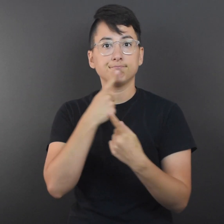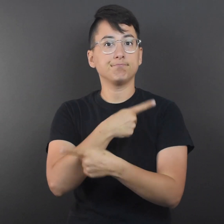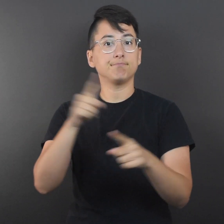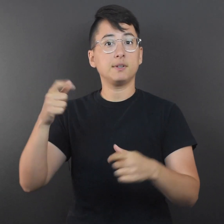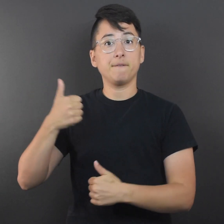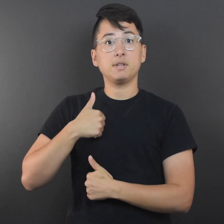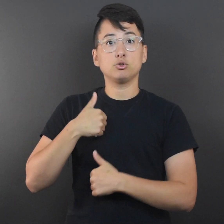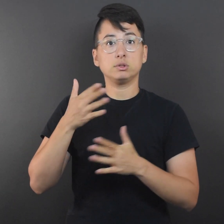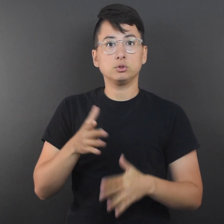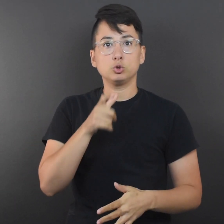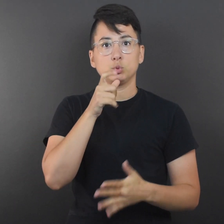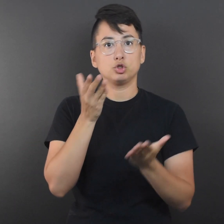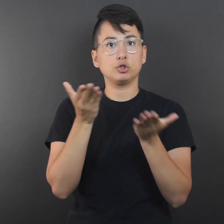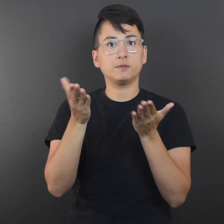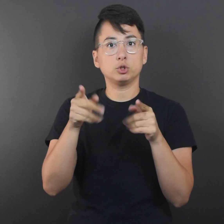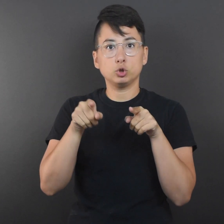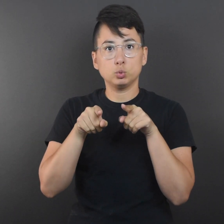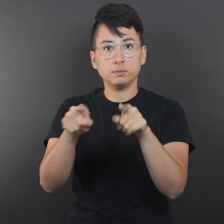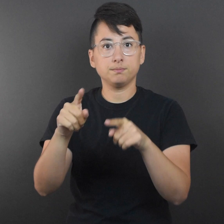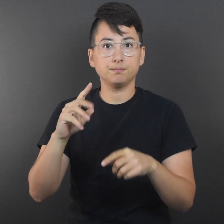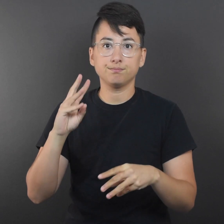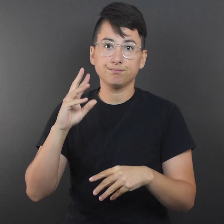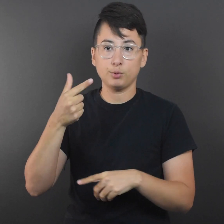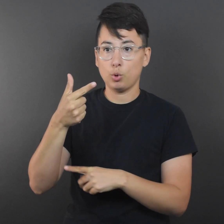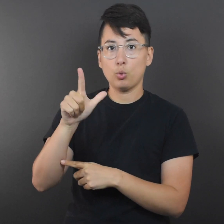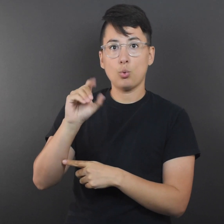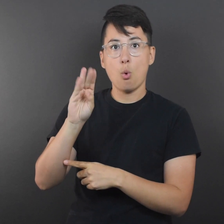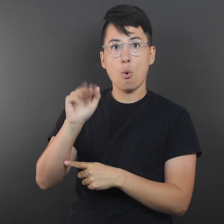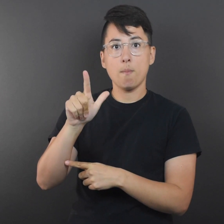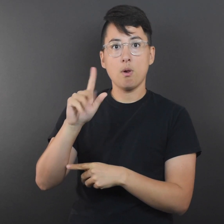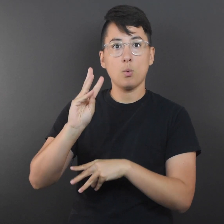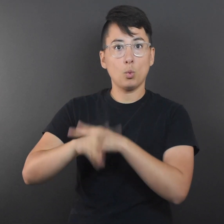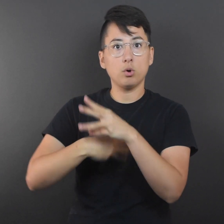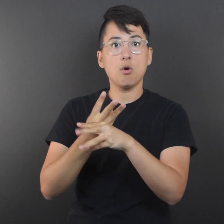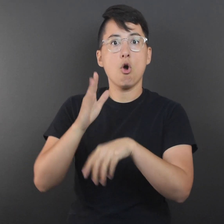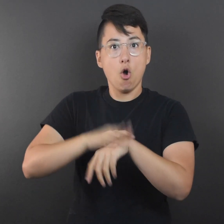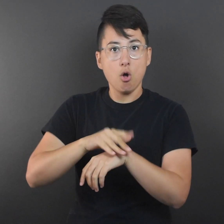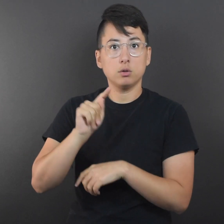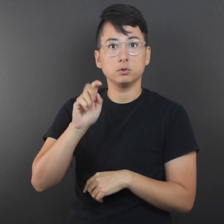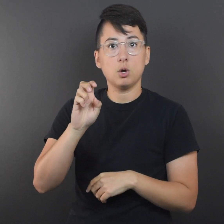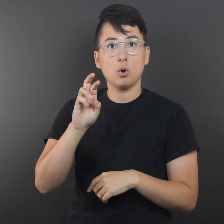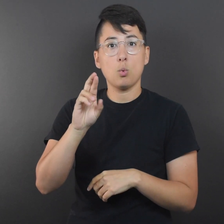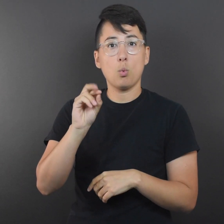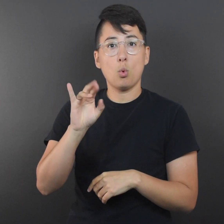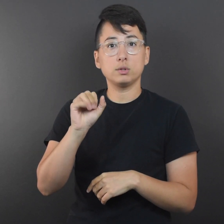Global War on Terrorism can now apply for a bonus payment to recognize their service.